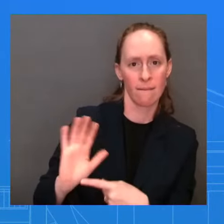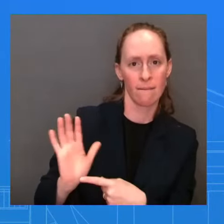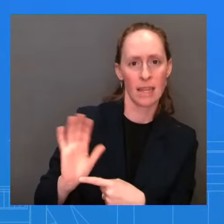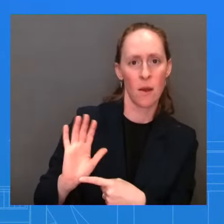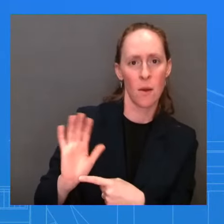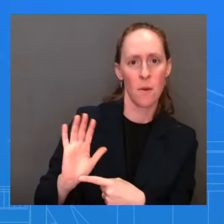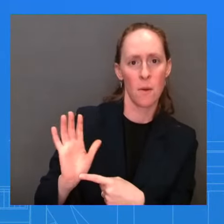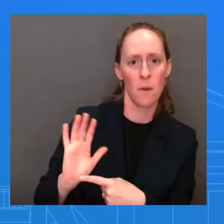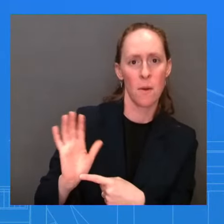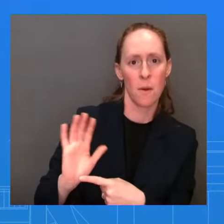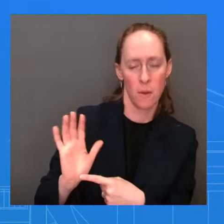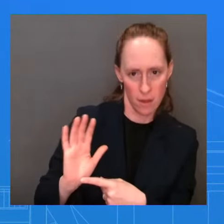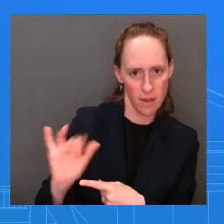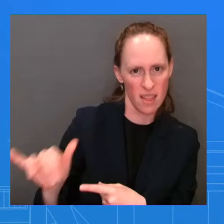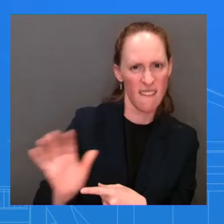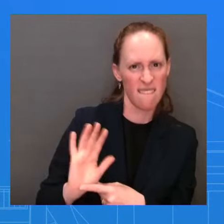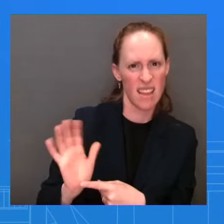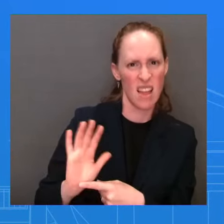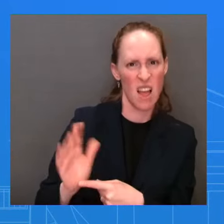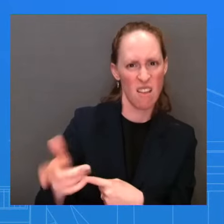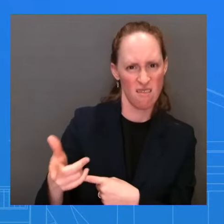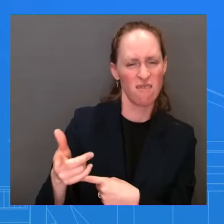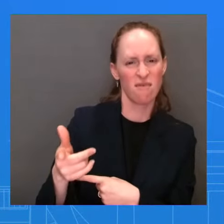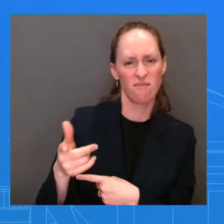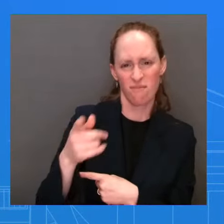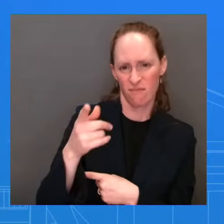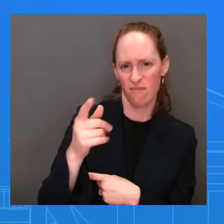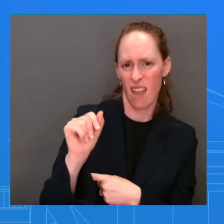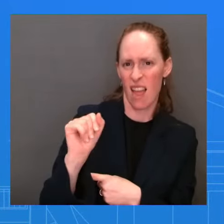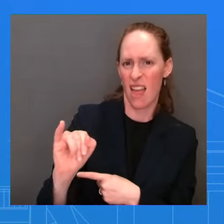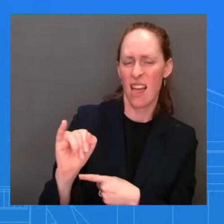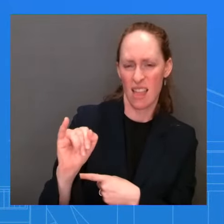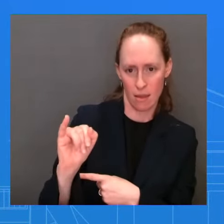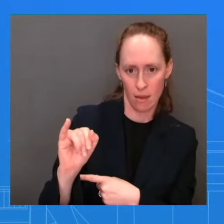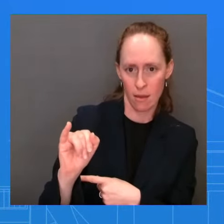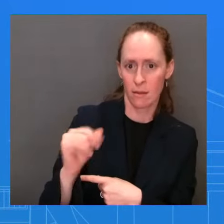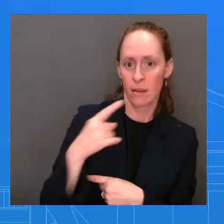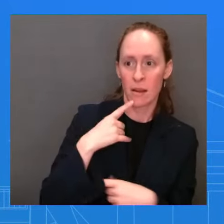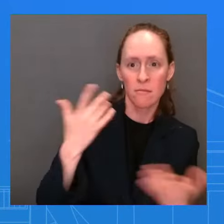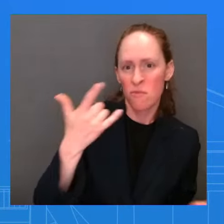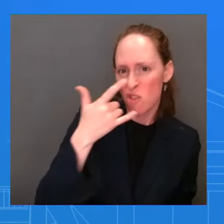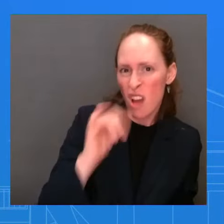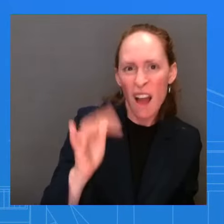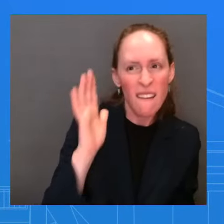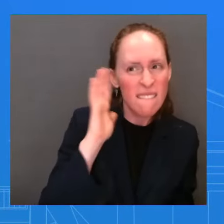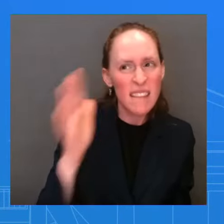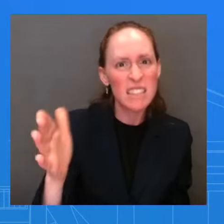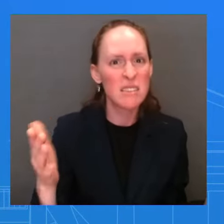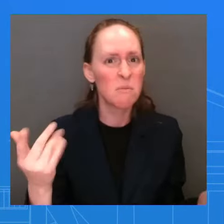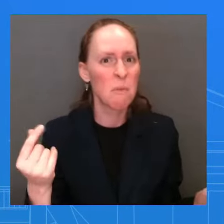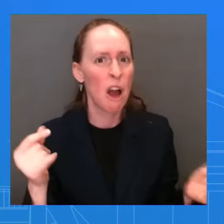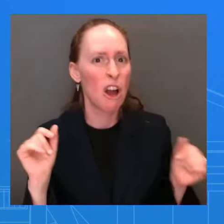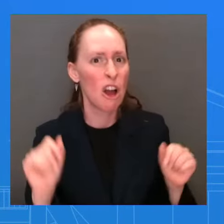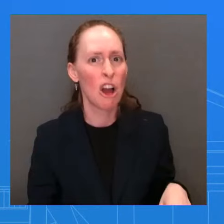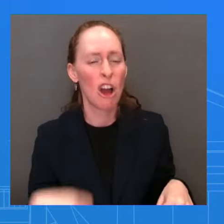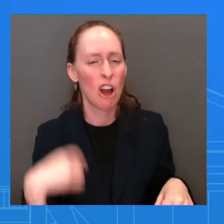using AI to put videos out? Is this something that the White House would consider doing?